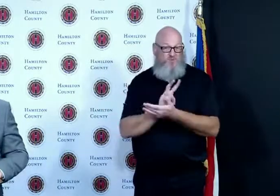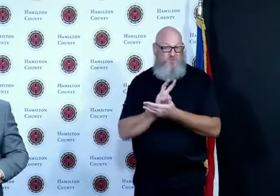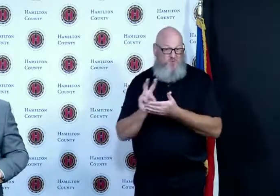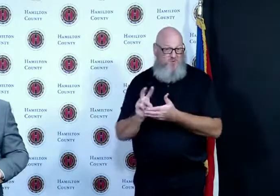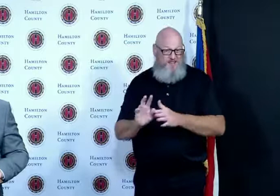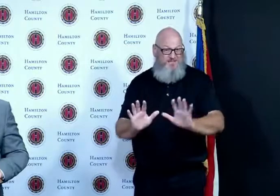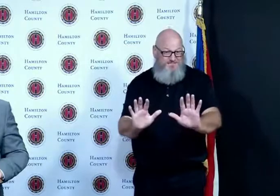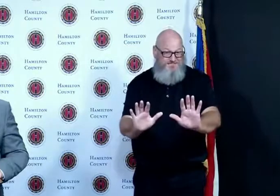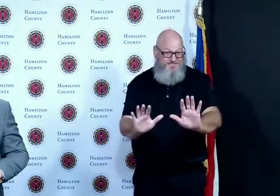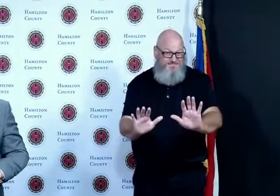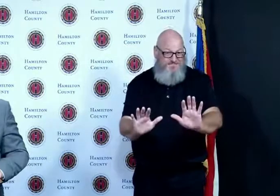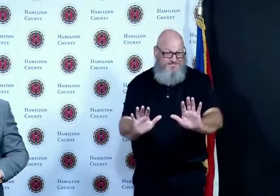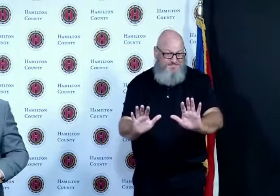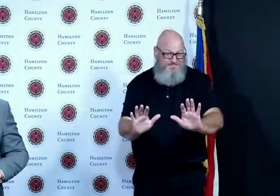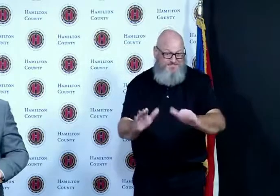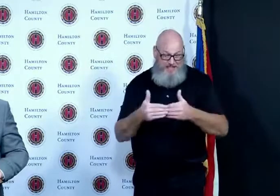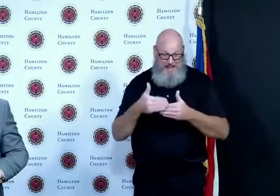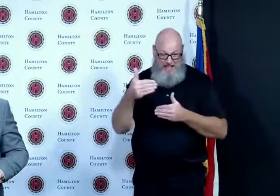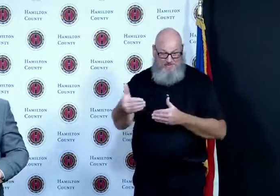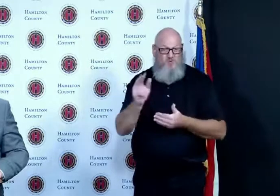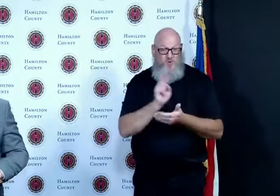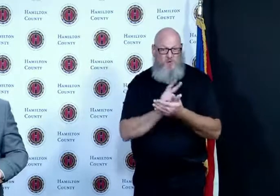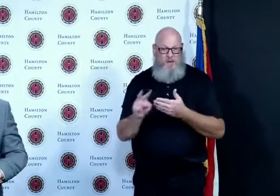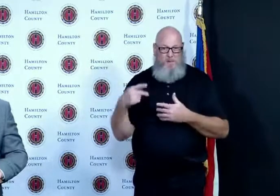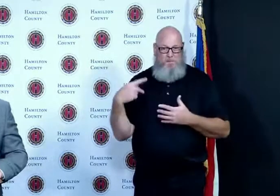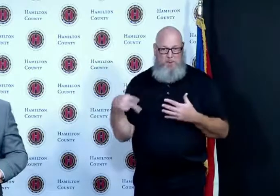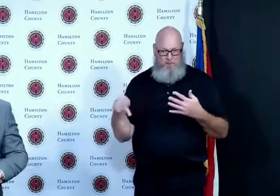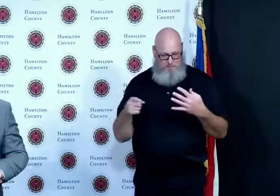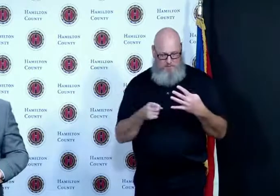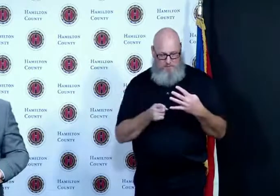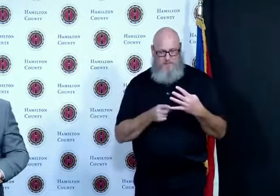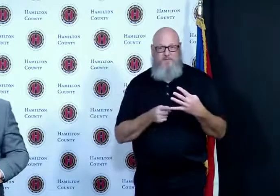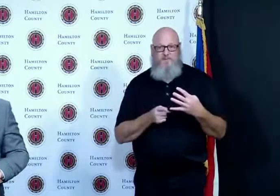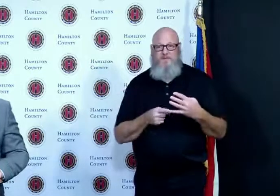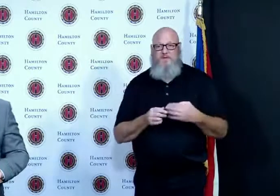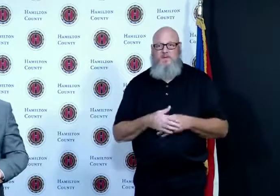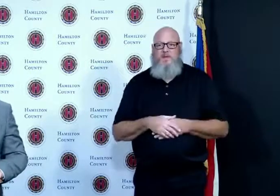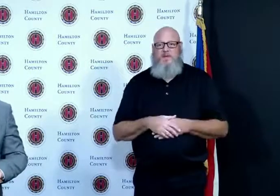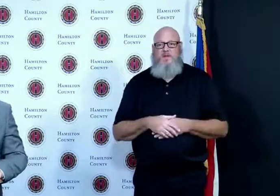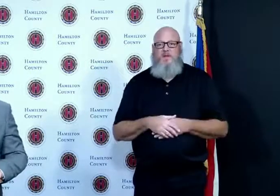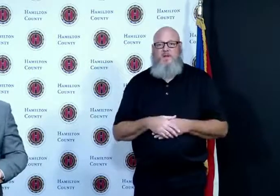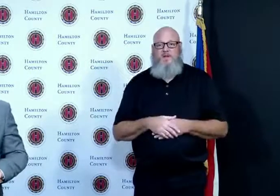remember to do your part to lower your Covid footprint when you're out and about please wear